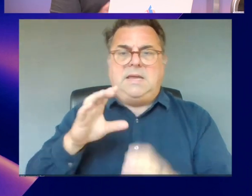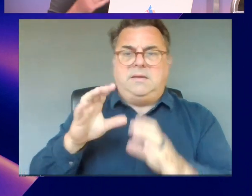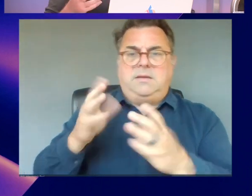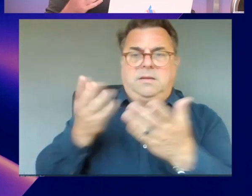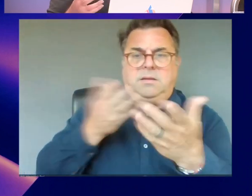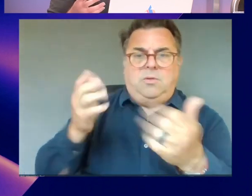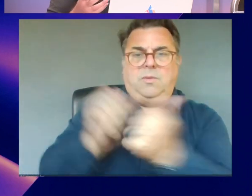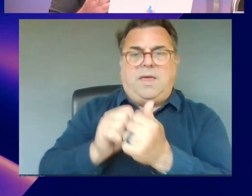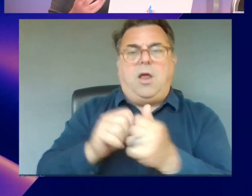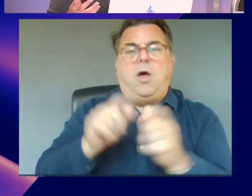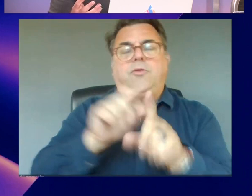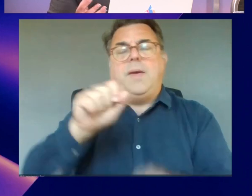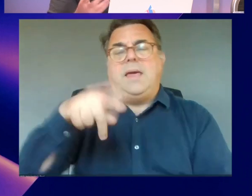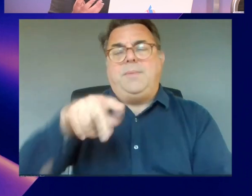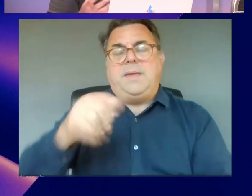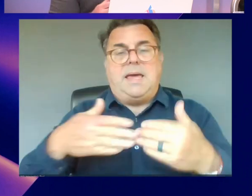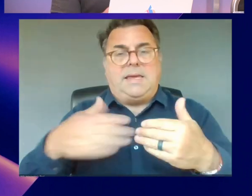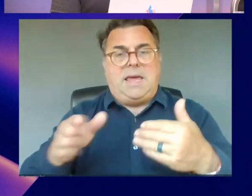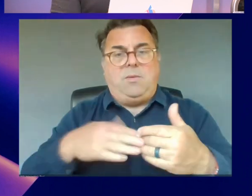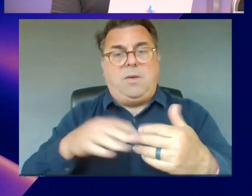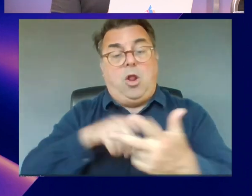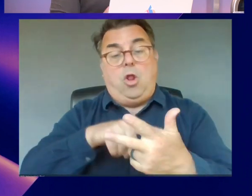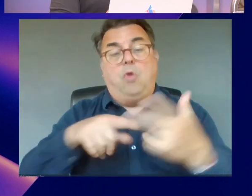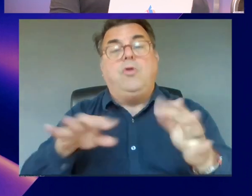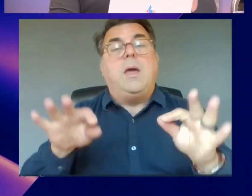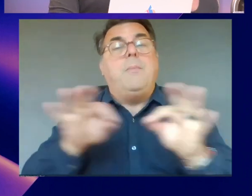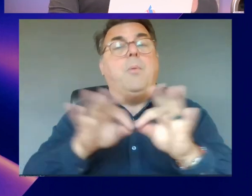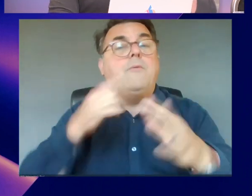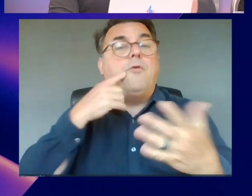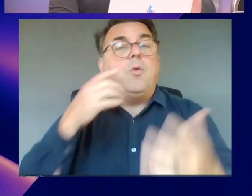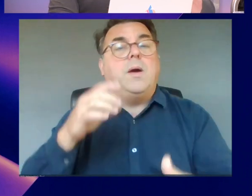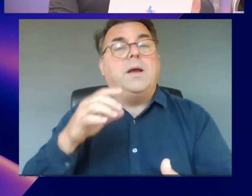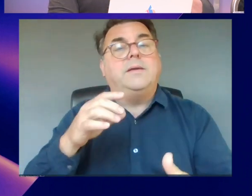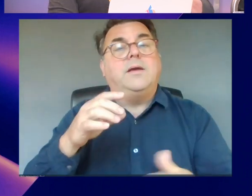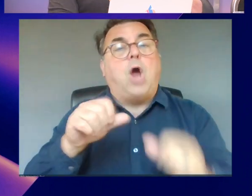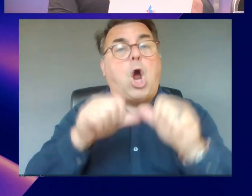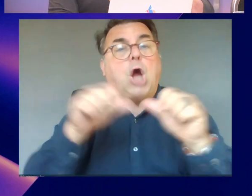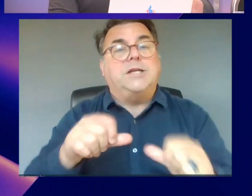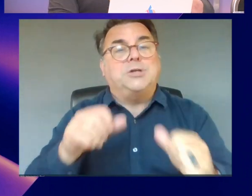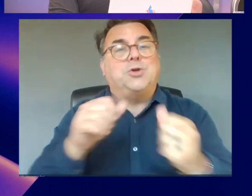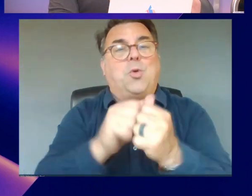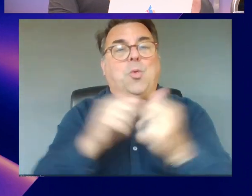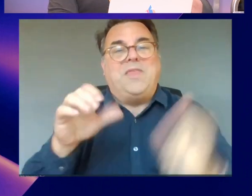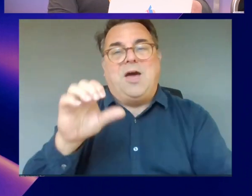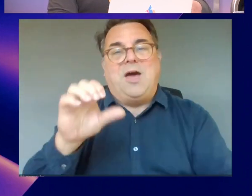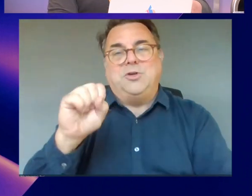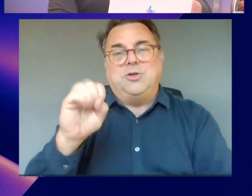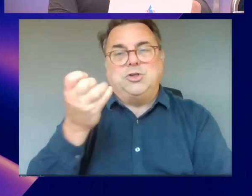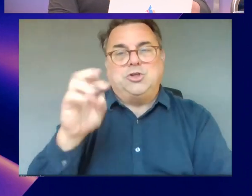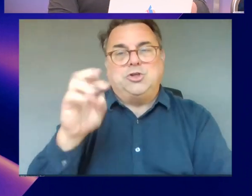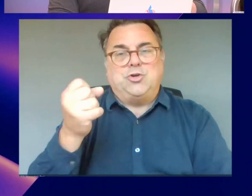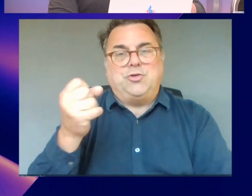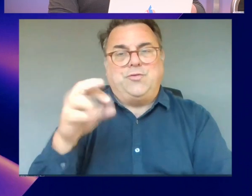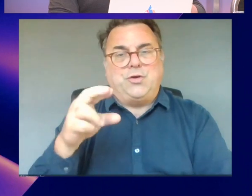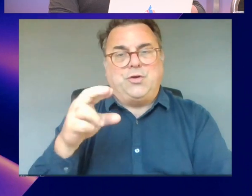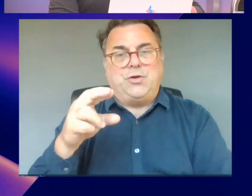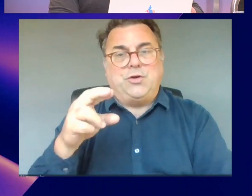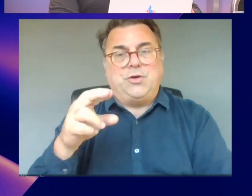And again, these three are key components for serverless architecture. So as I look at this console, the first thing you see is an insight overview.